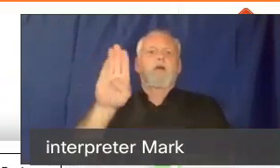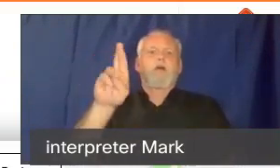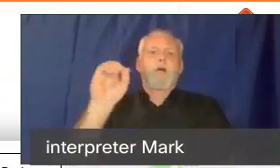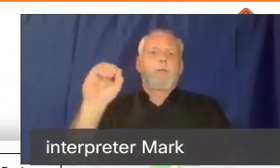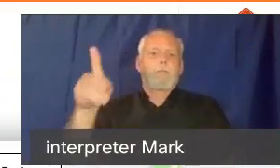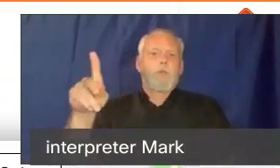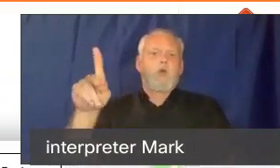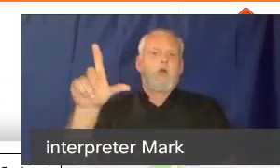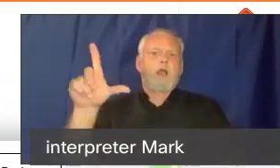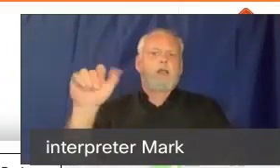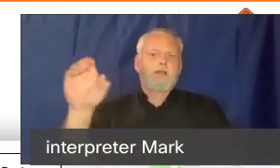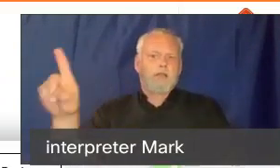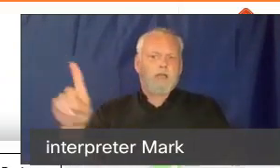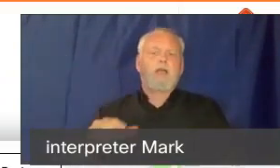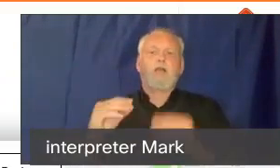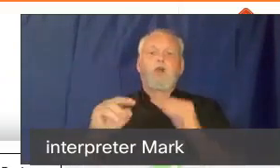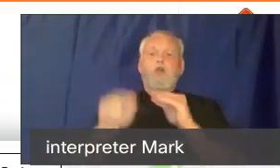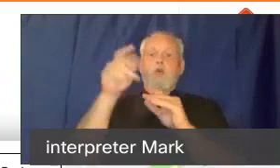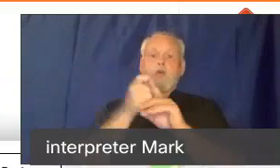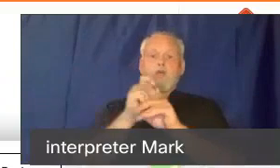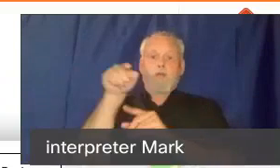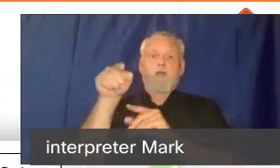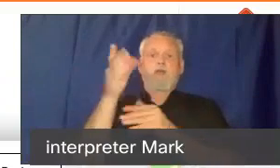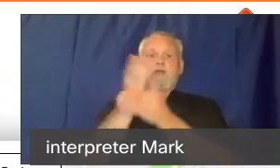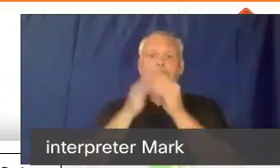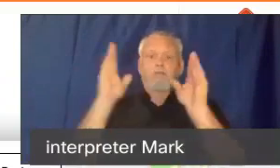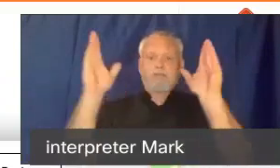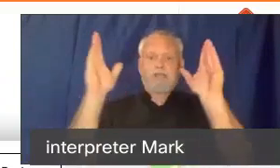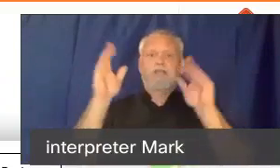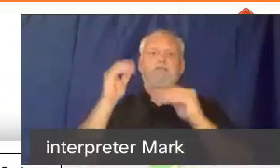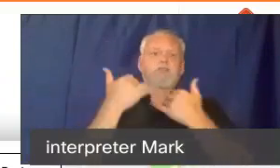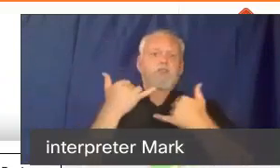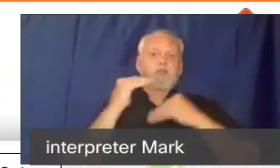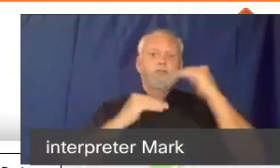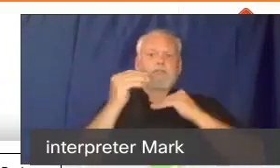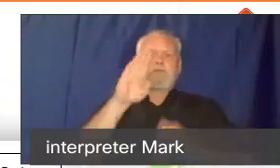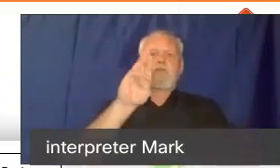Moving north from there, there's a section of apparently under construction in Brooklyn for totten.